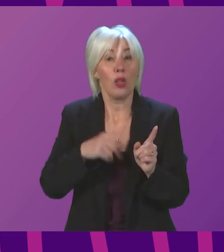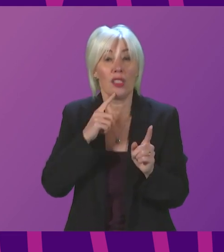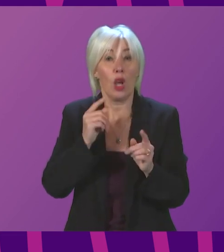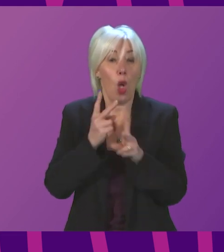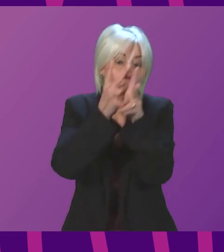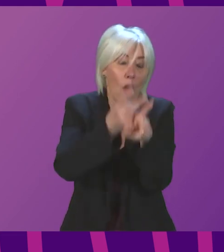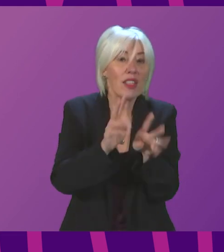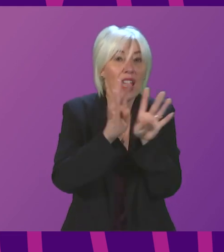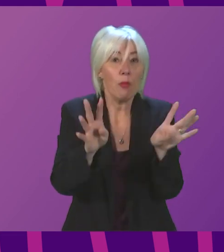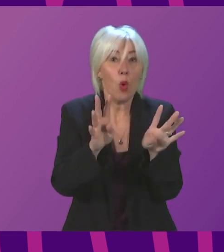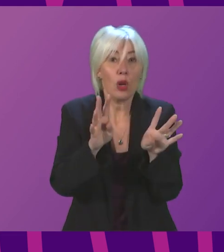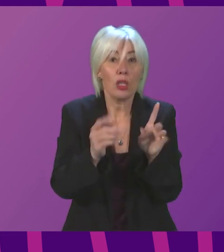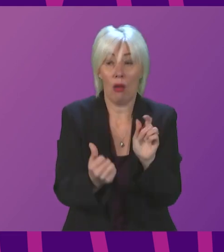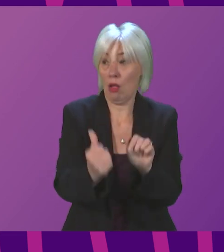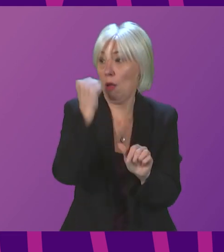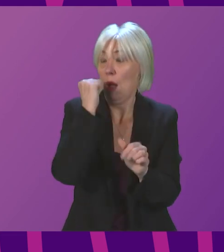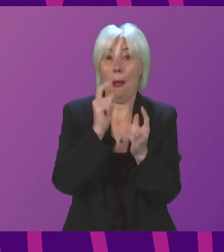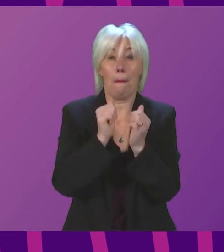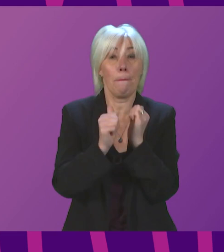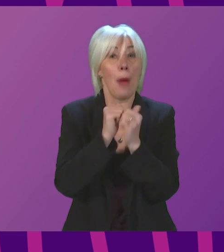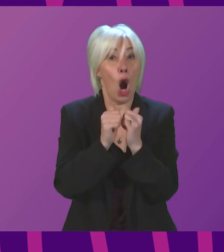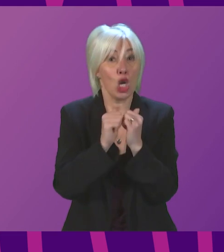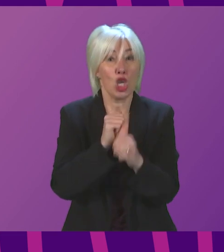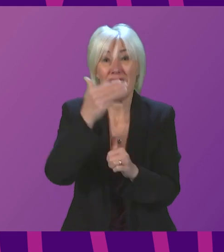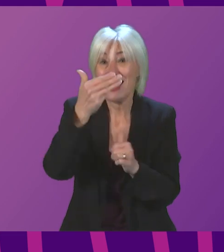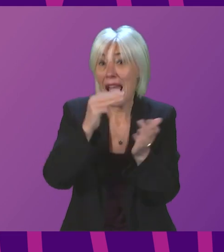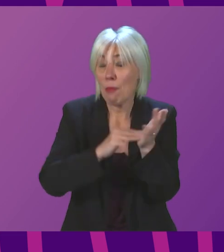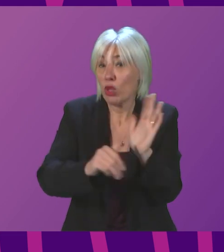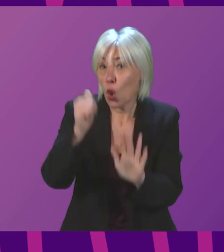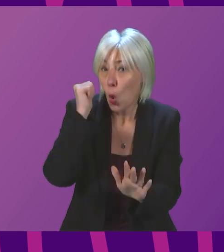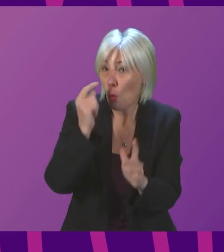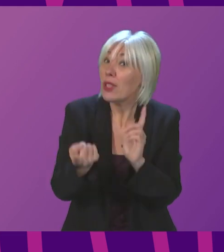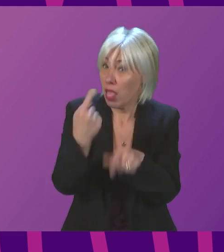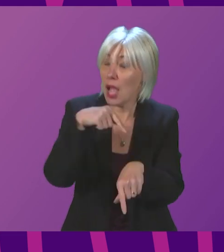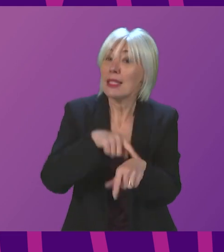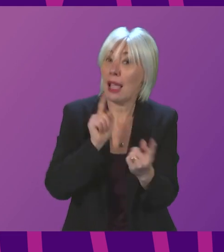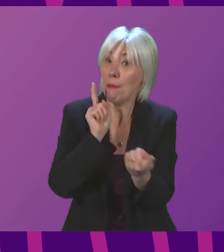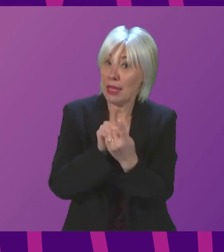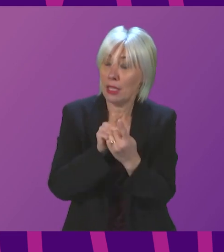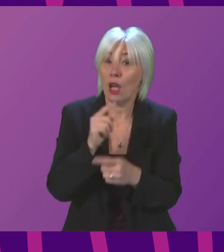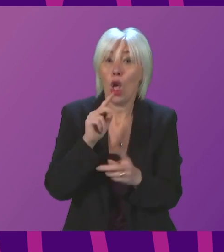Government set up last met in March—nine months ago. The review group to which she